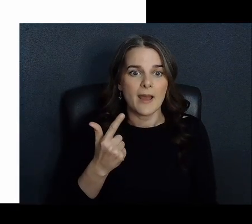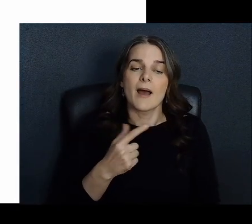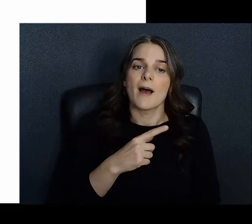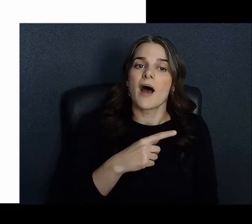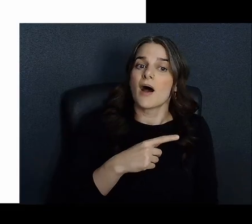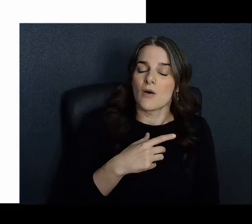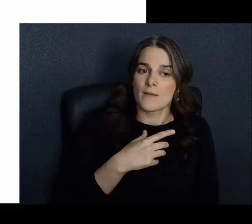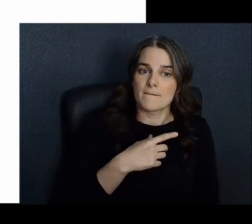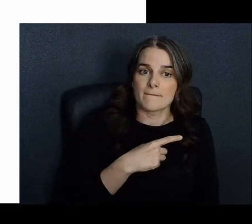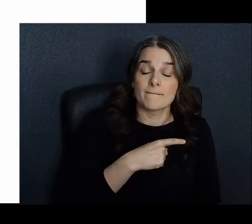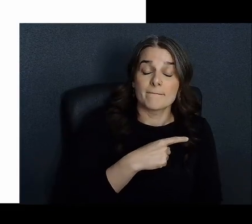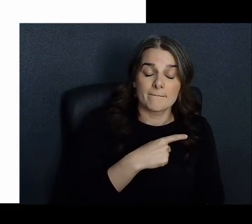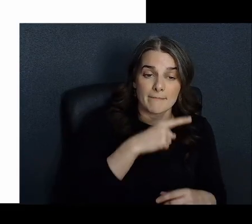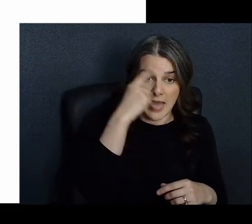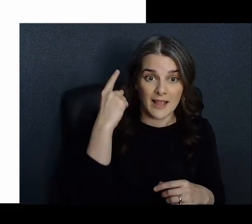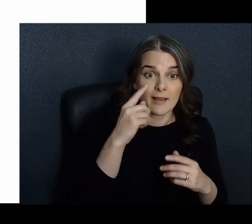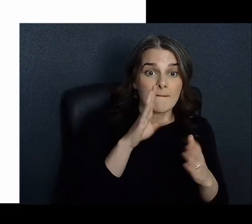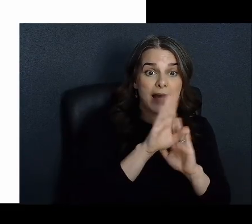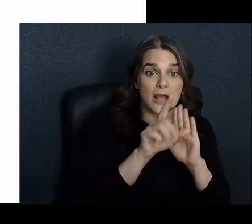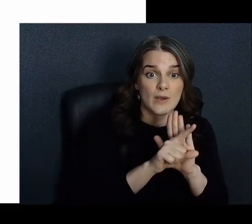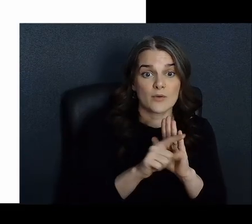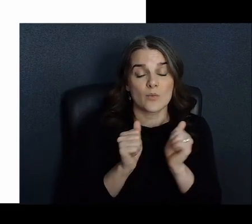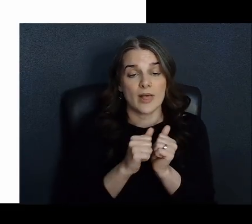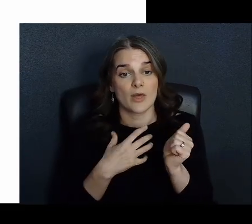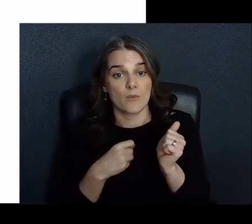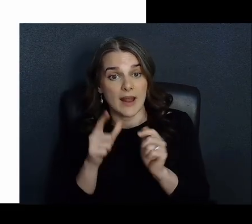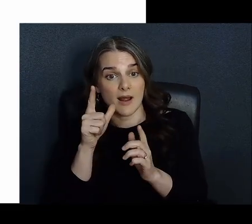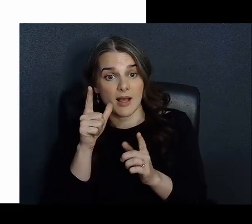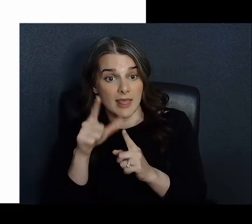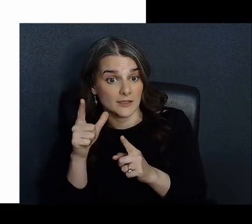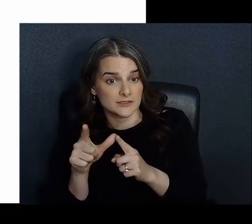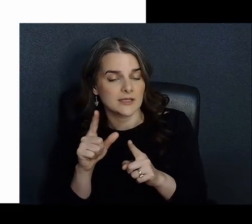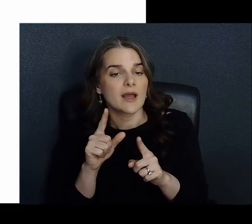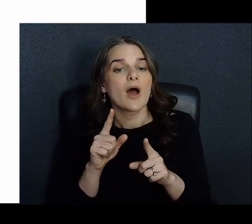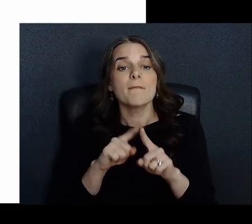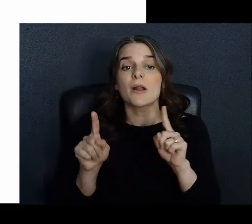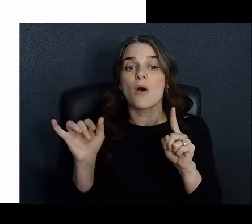That also has on, not all of them, however, but some of the Kindle devices have